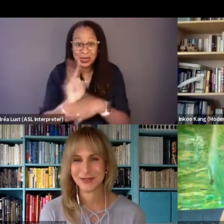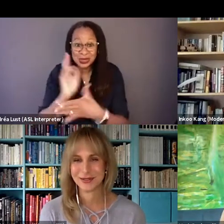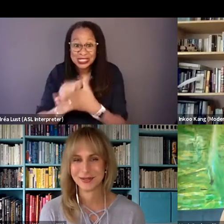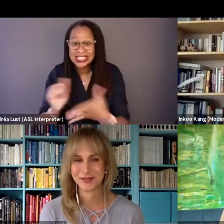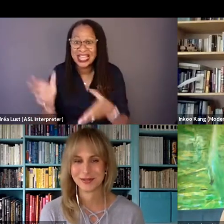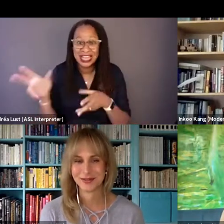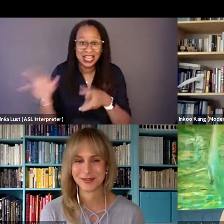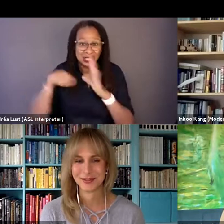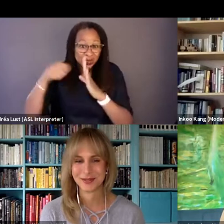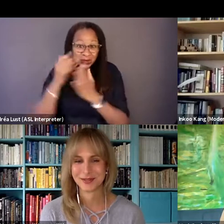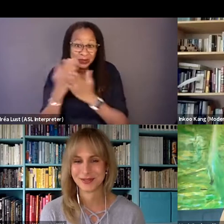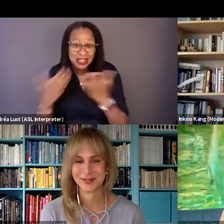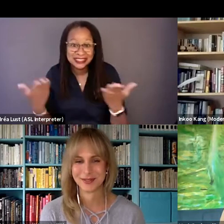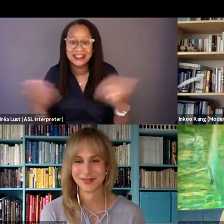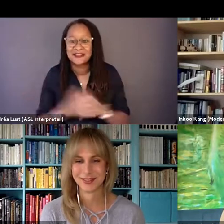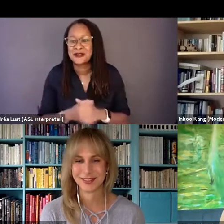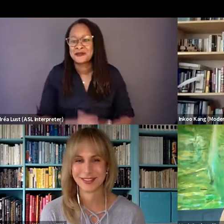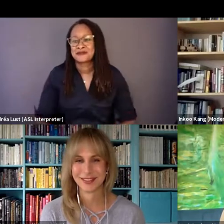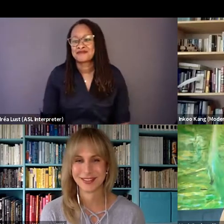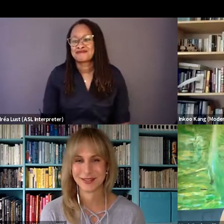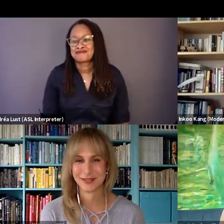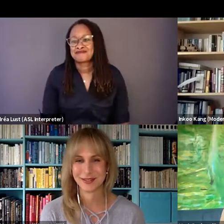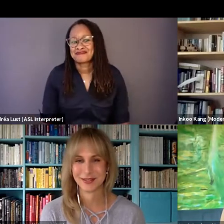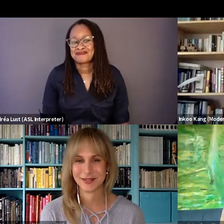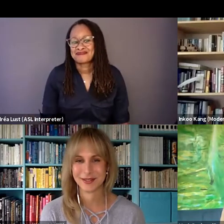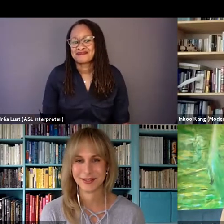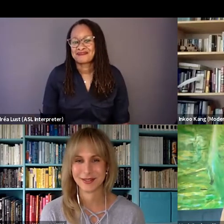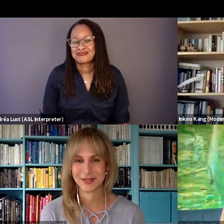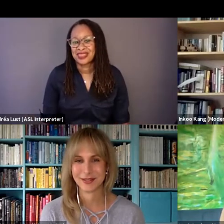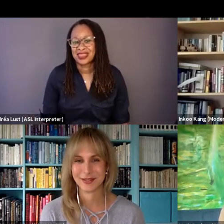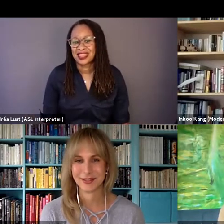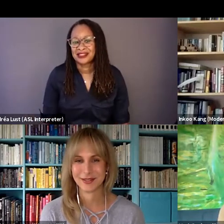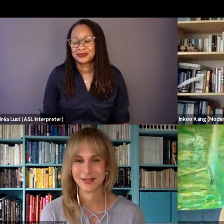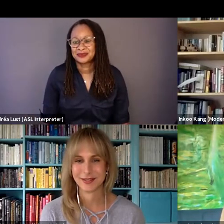Shoot some of that stuff?" And yeah, that would've been cool,